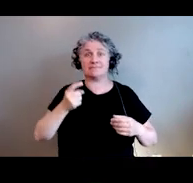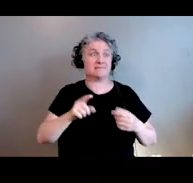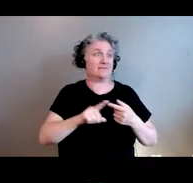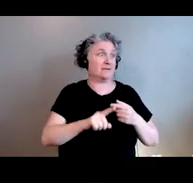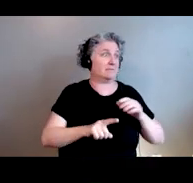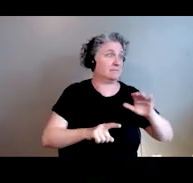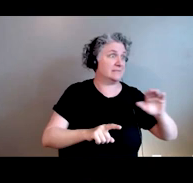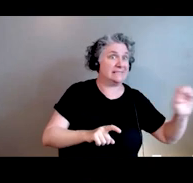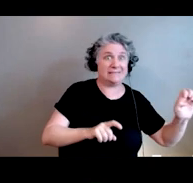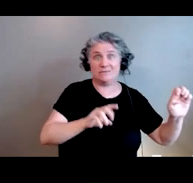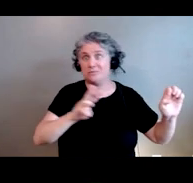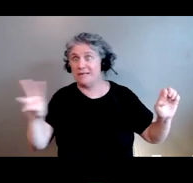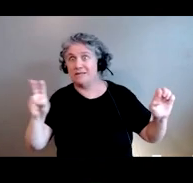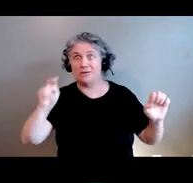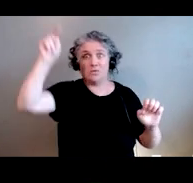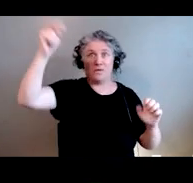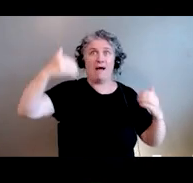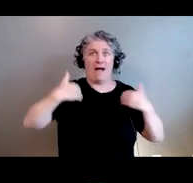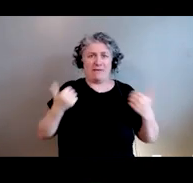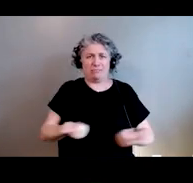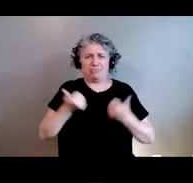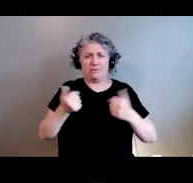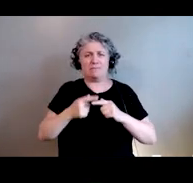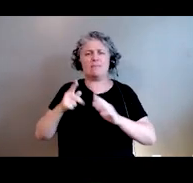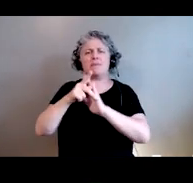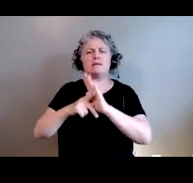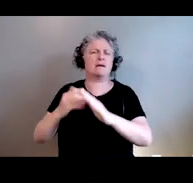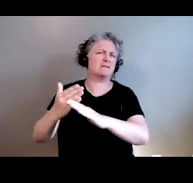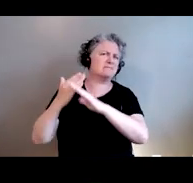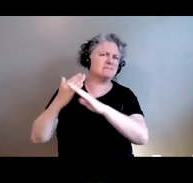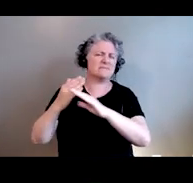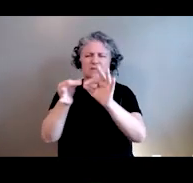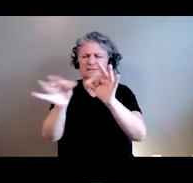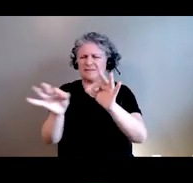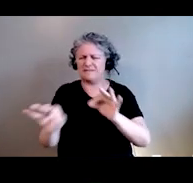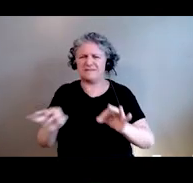and wording that does not embrace the usage of this equipment for the people that can really benefit.